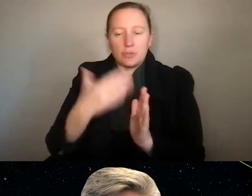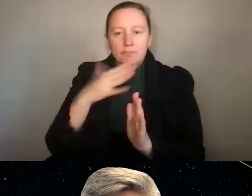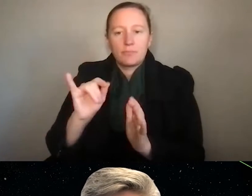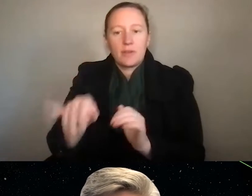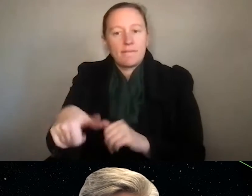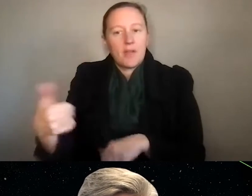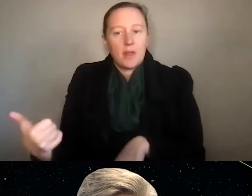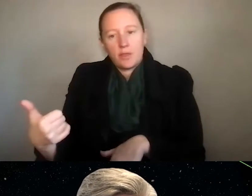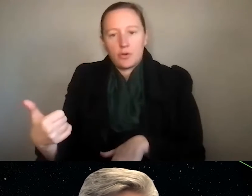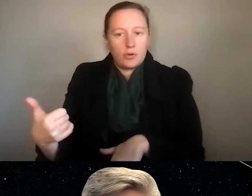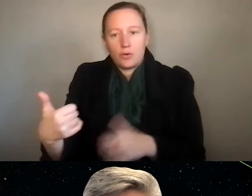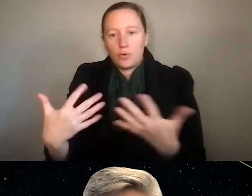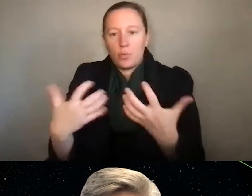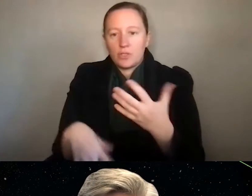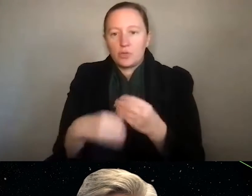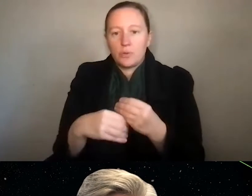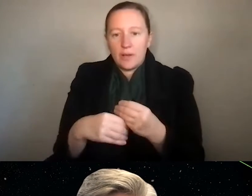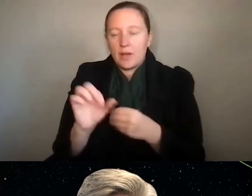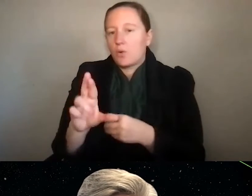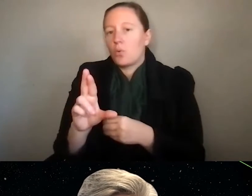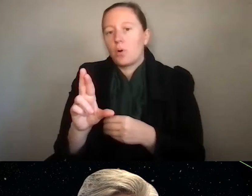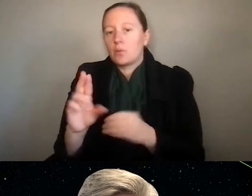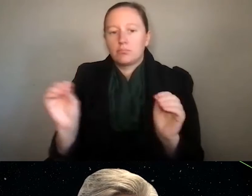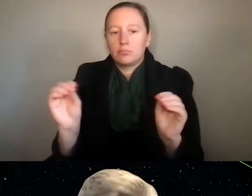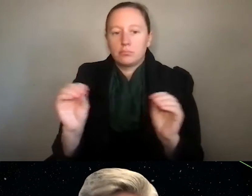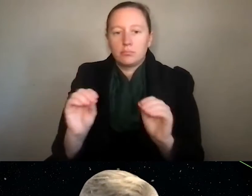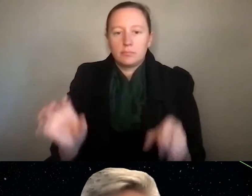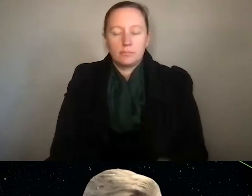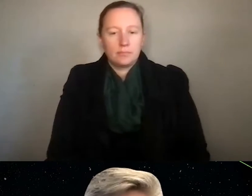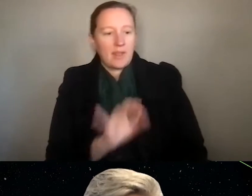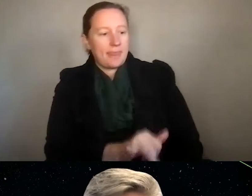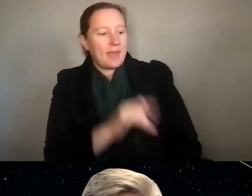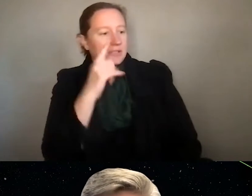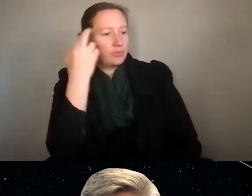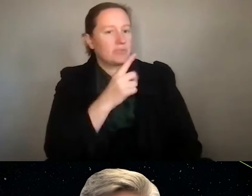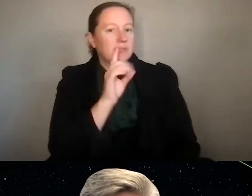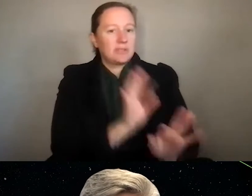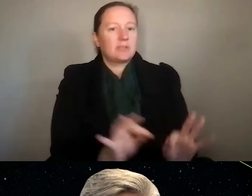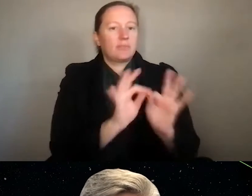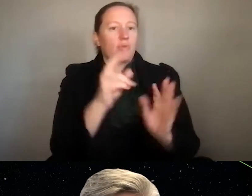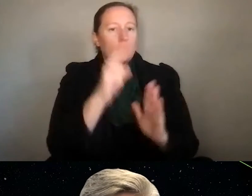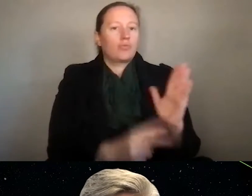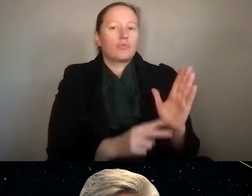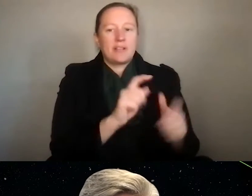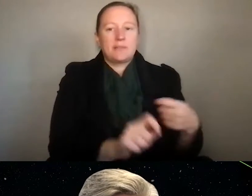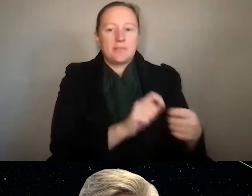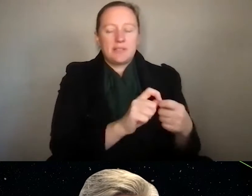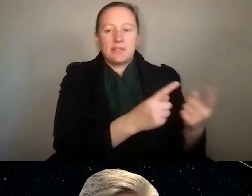more you want to add to that [OVERLAPPING]. That's why it's so important to look at the solicitations because